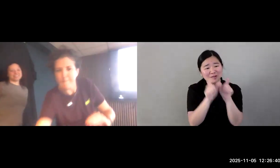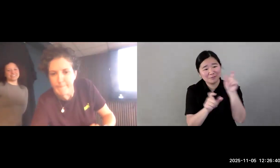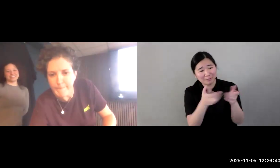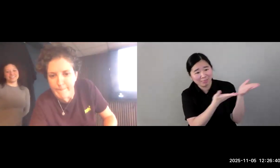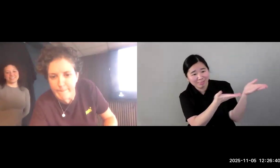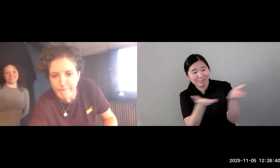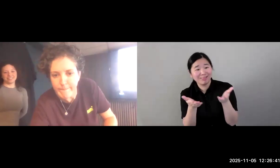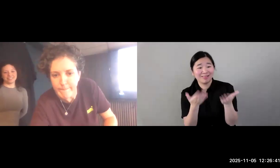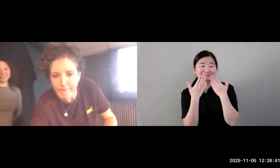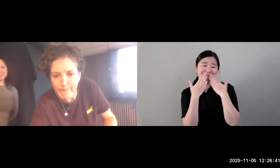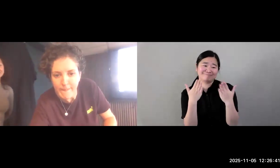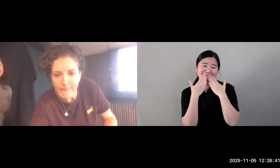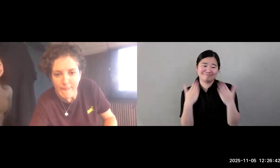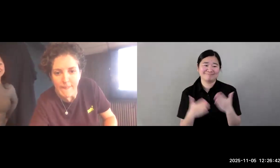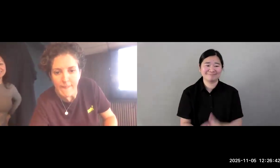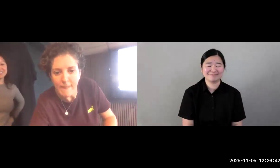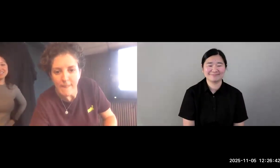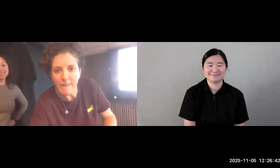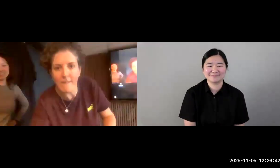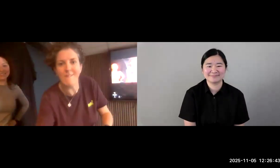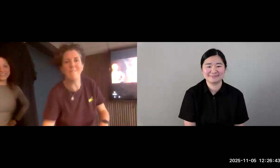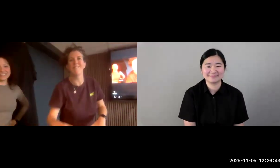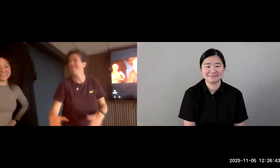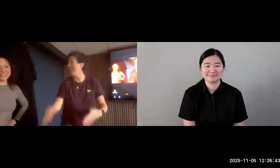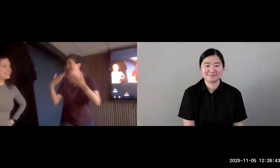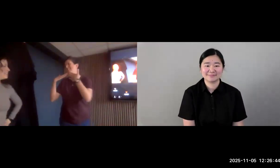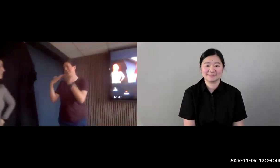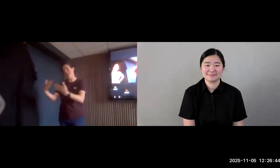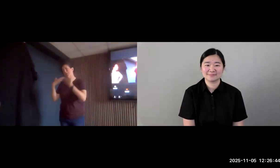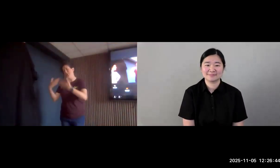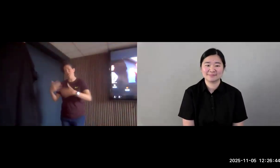Lovely, thank you so much, Marah.